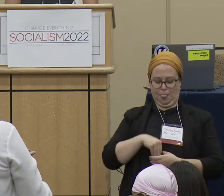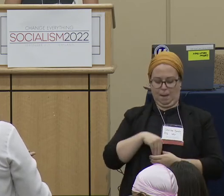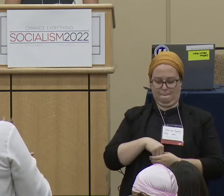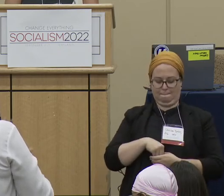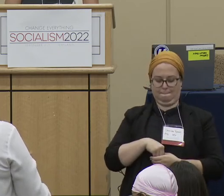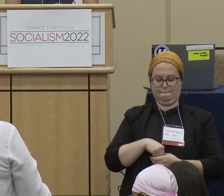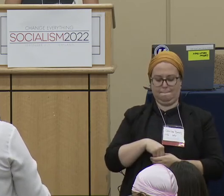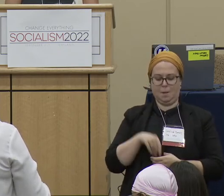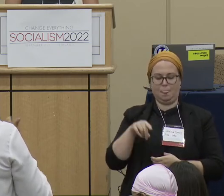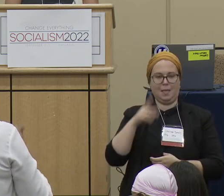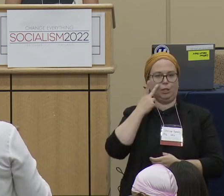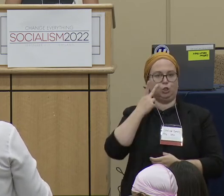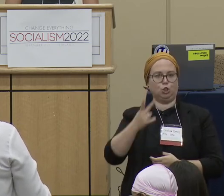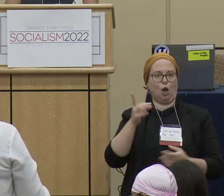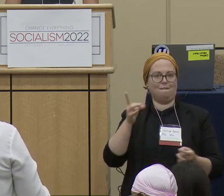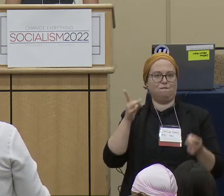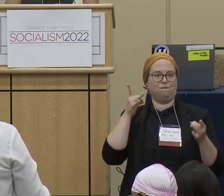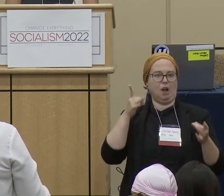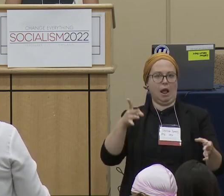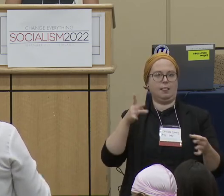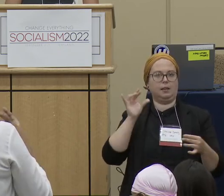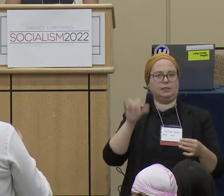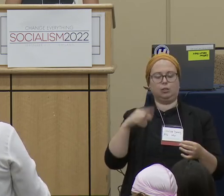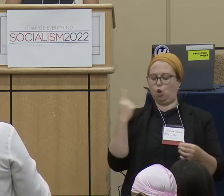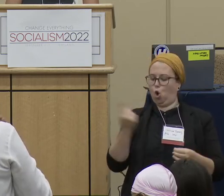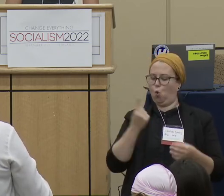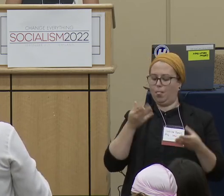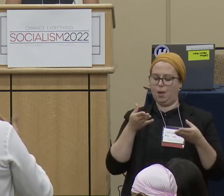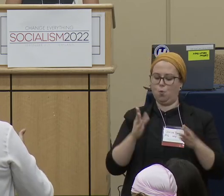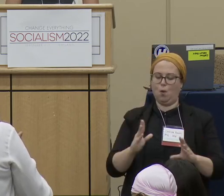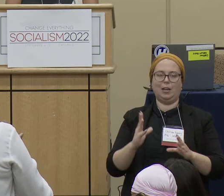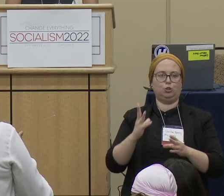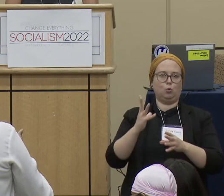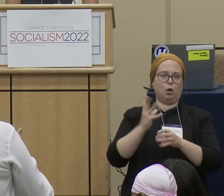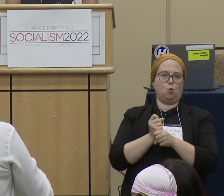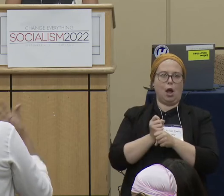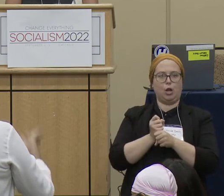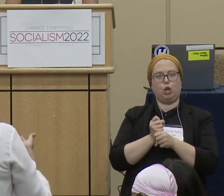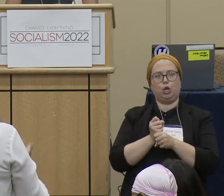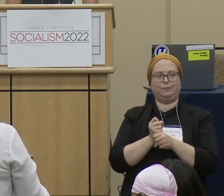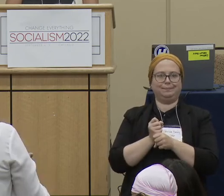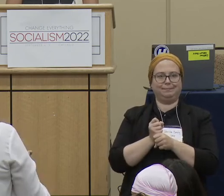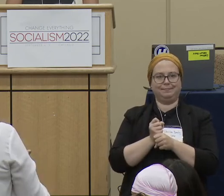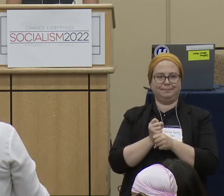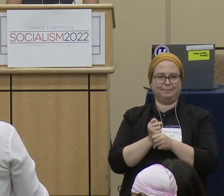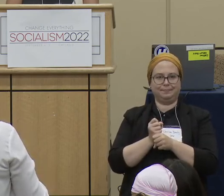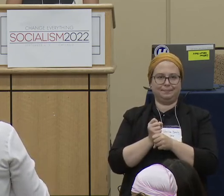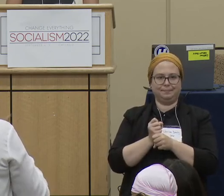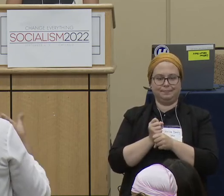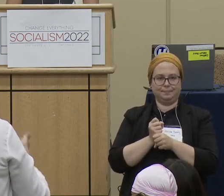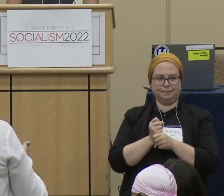they got disconnected with the human in them, and they saw